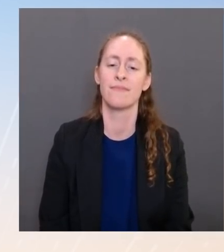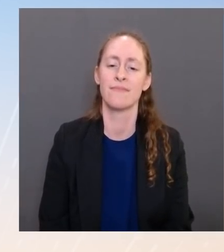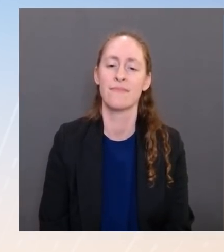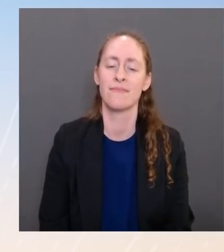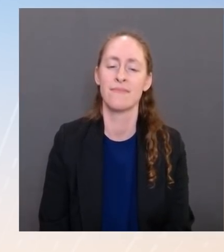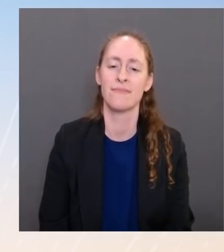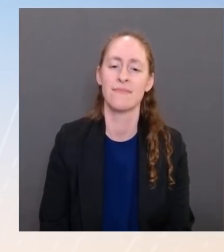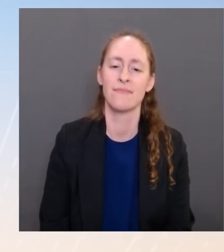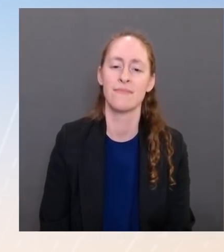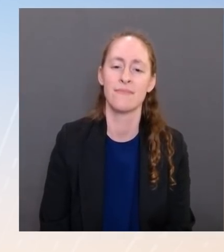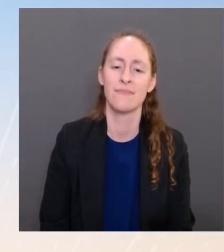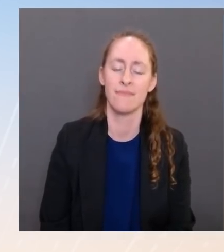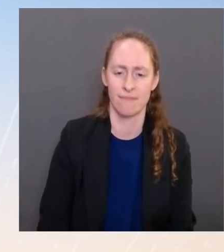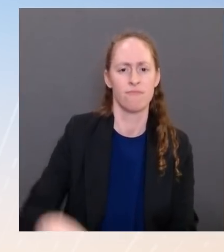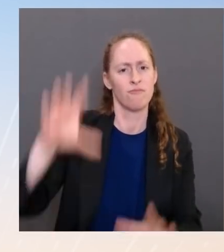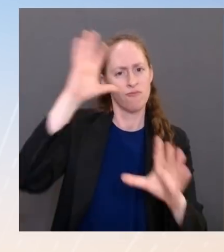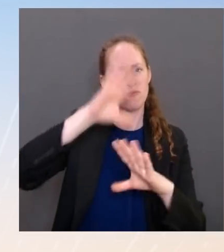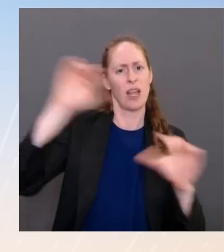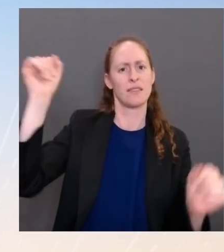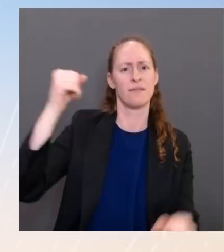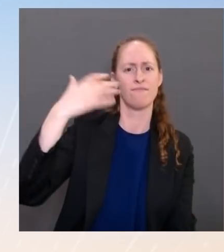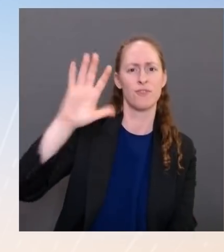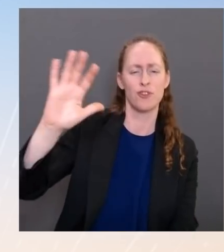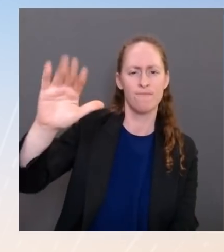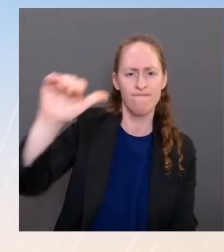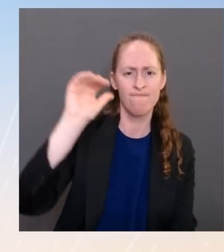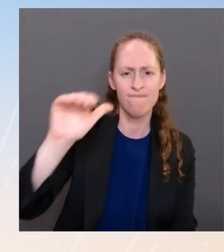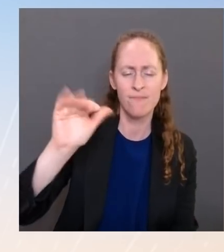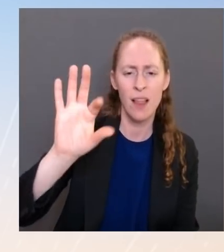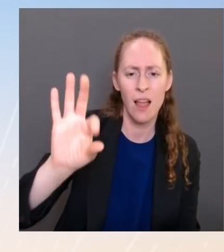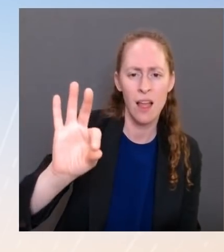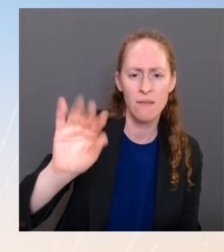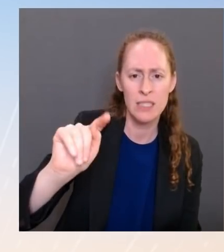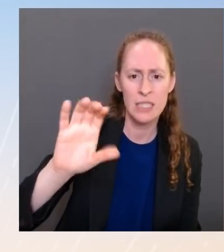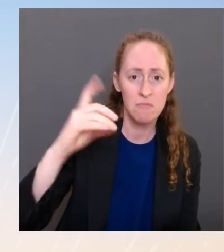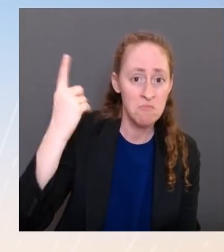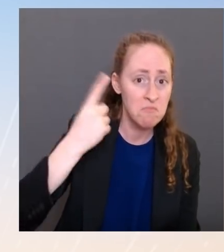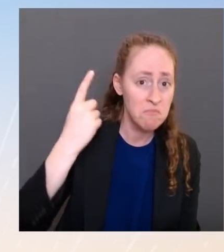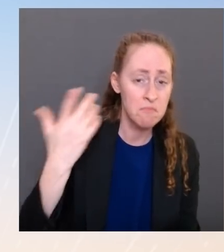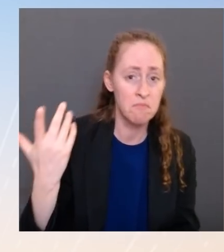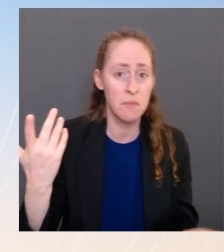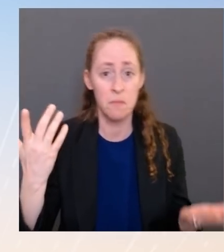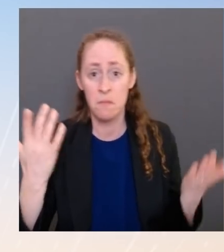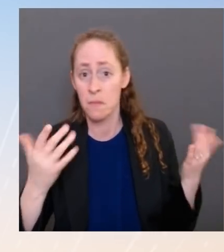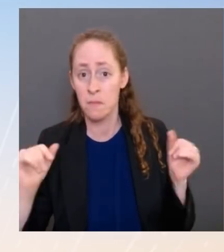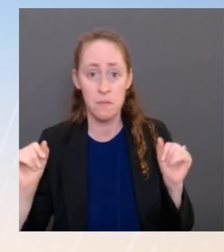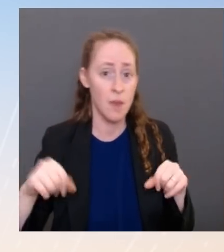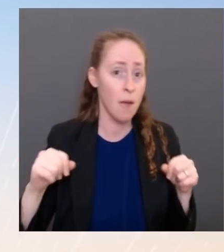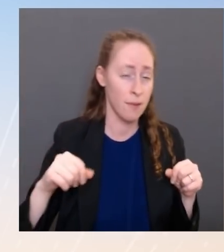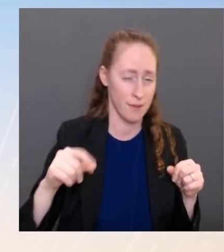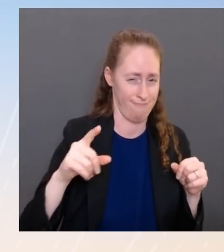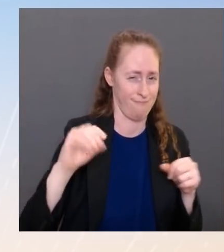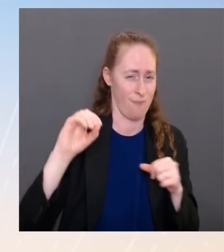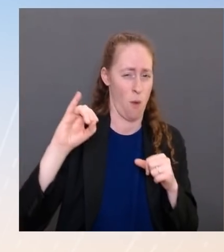Has he gotten the results of that investigation? Ms. Psaki: Well, they're independent, so they would make any announcements about any intention to take steps on their own --